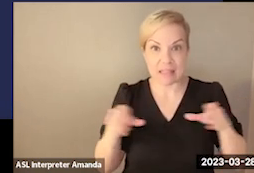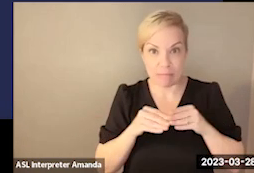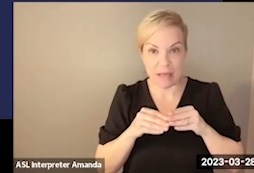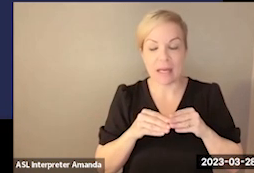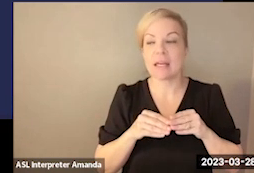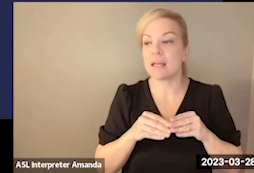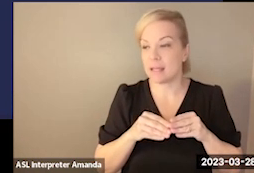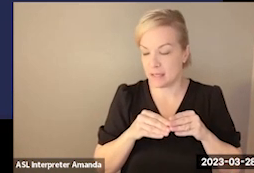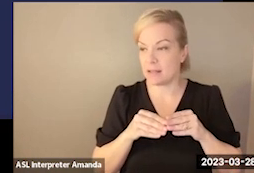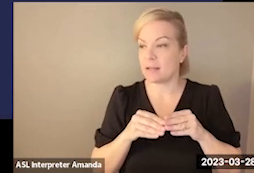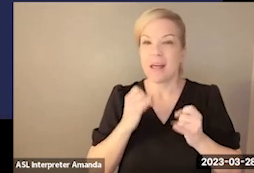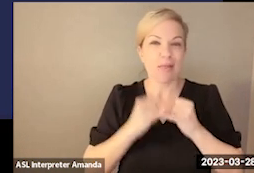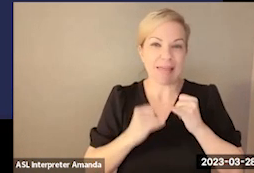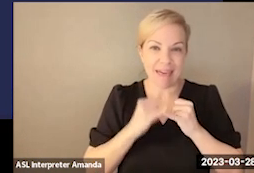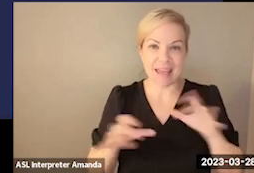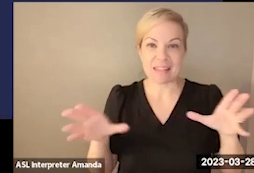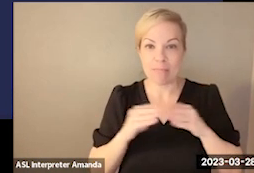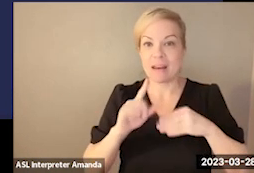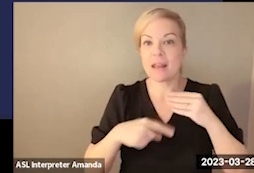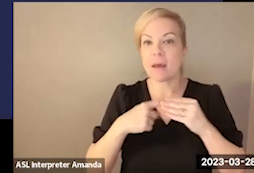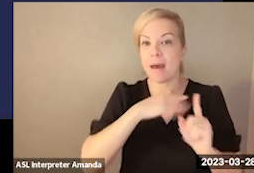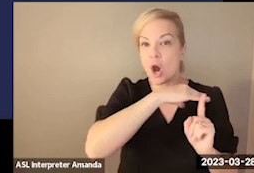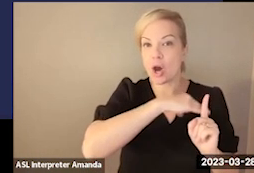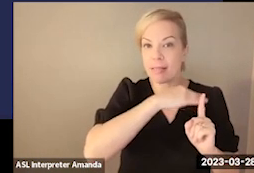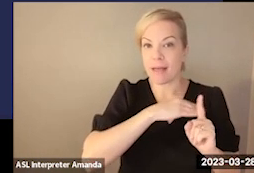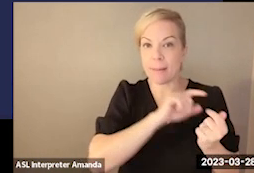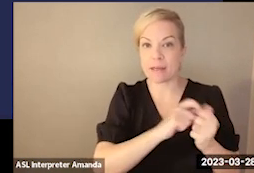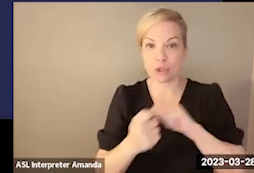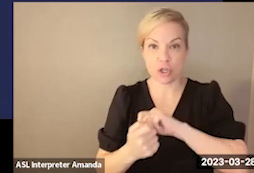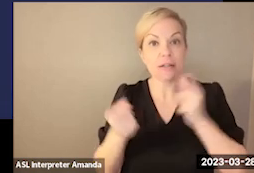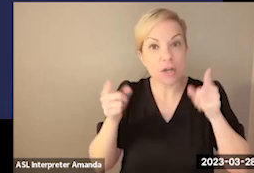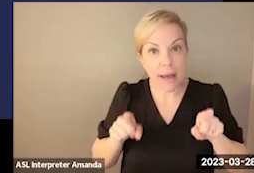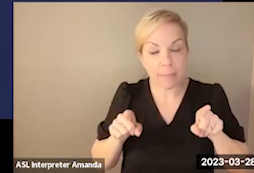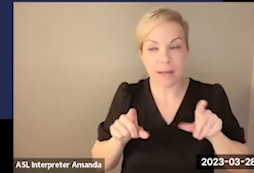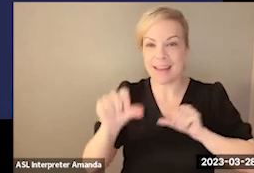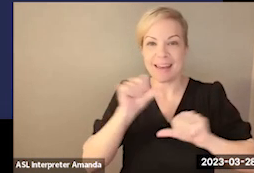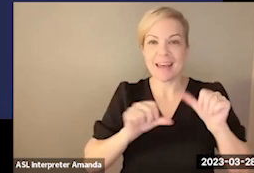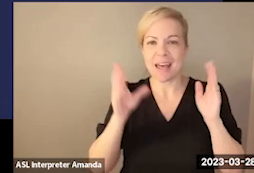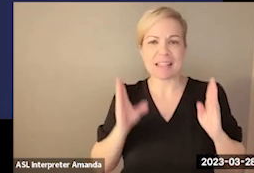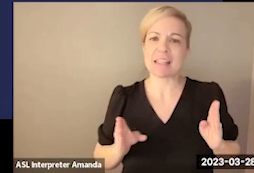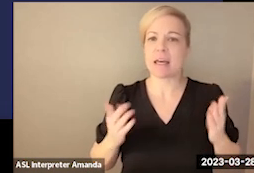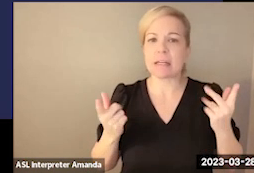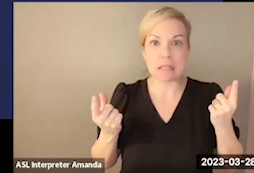Debbie Stine, Science & Technology Policy Academy: of the the on climate change as somebody as some scientists when and